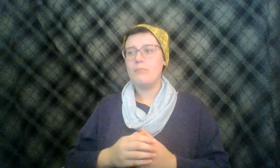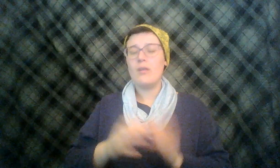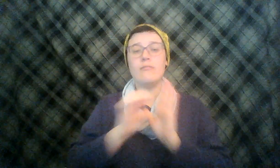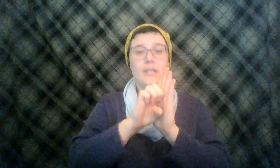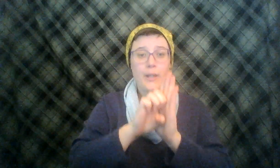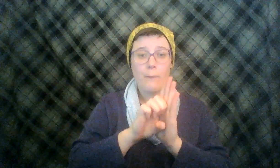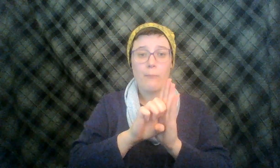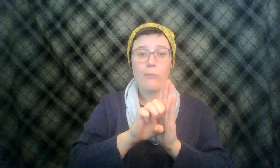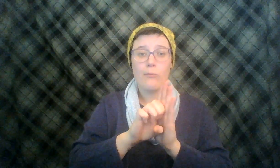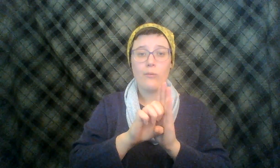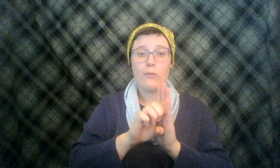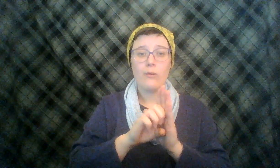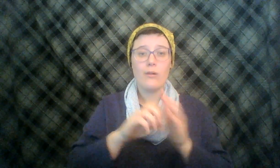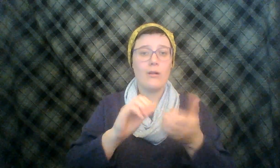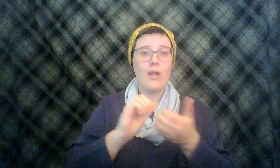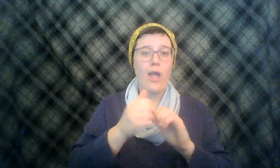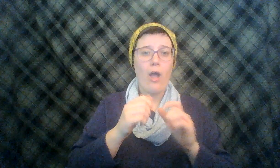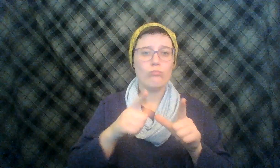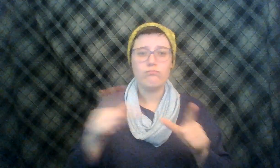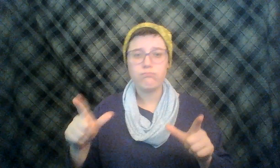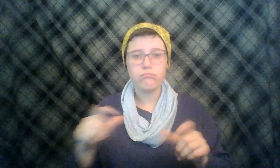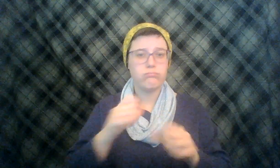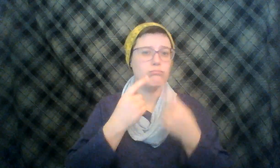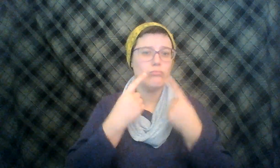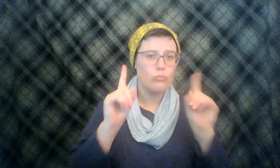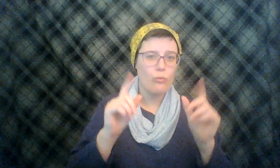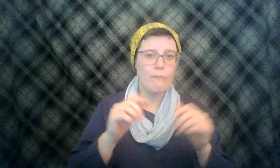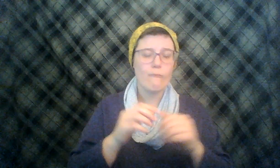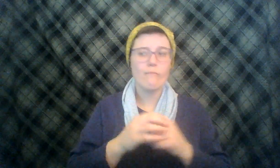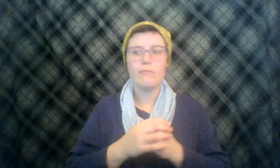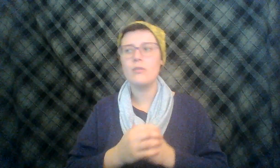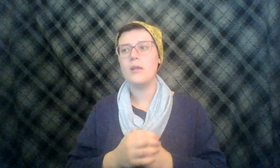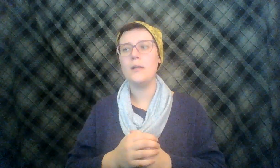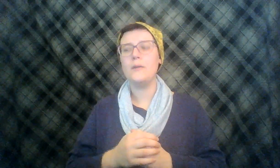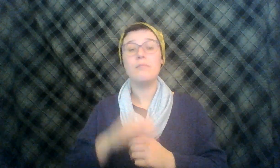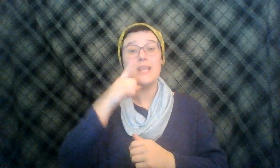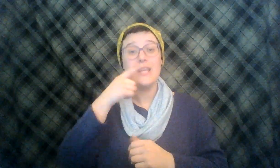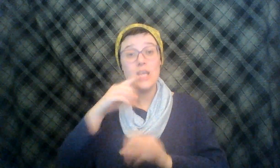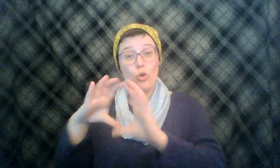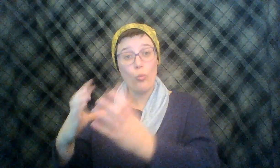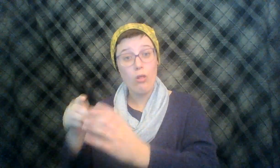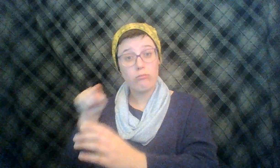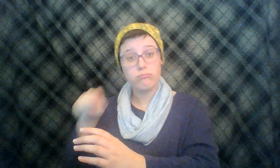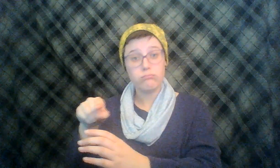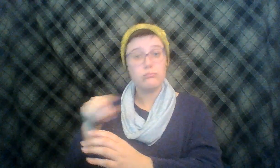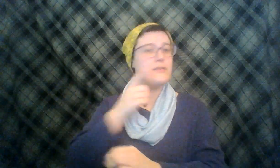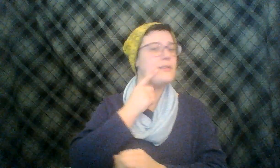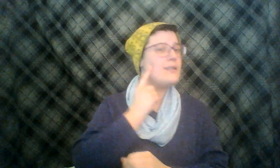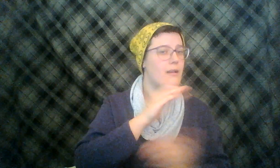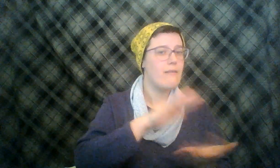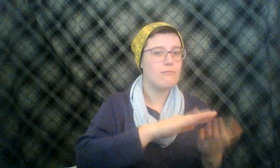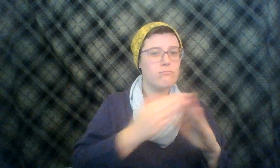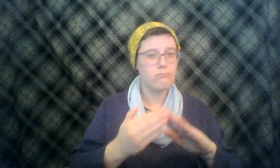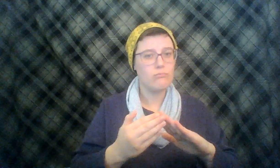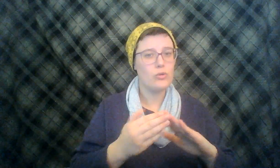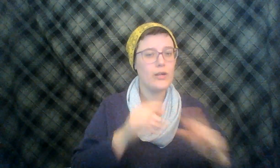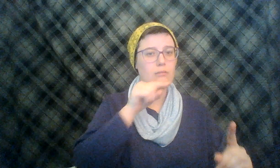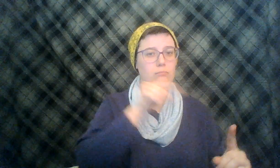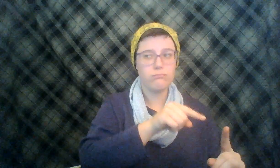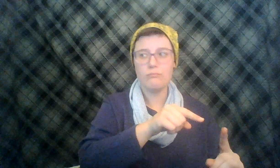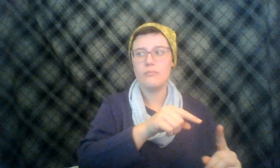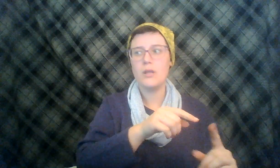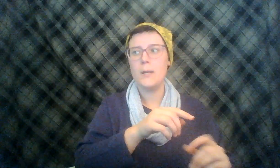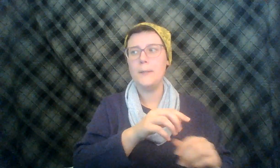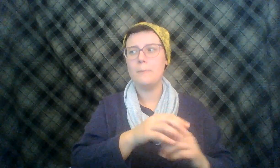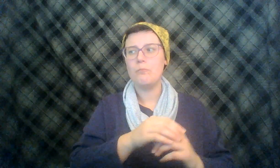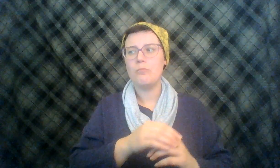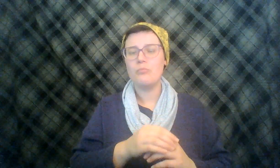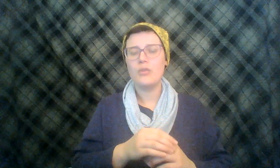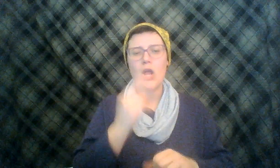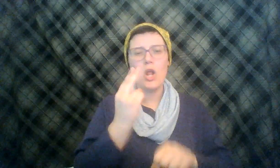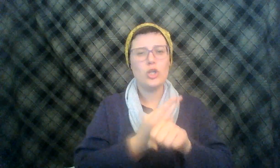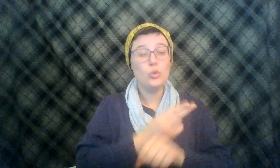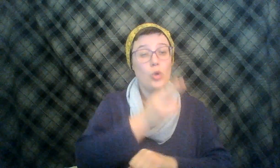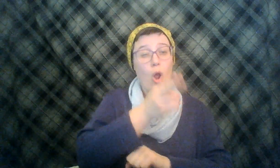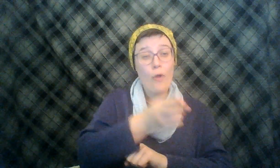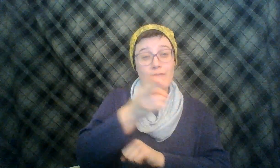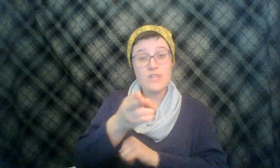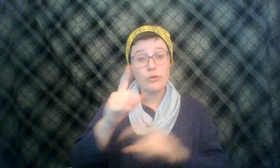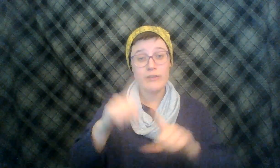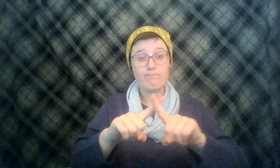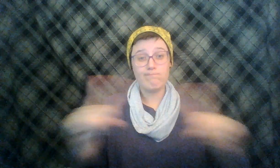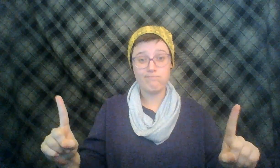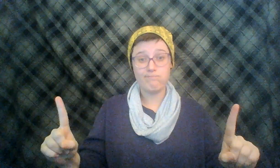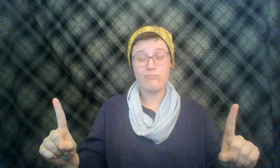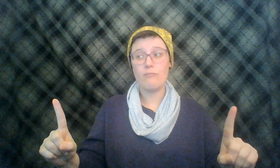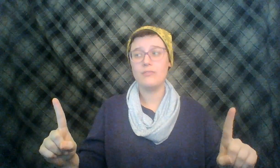An example of this is the use of the term “hard of hearing” between the hearing world and the Deaf community.